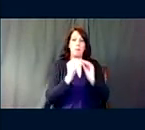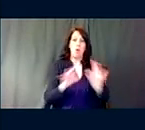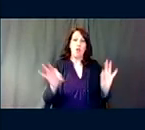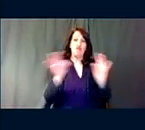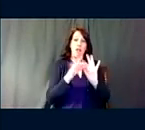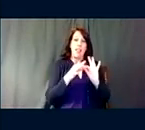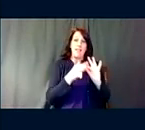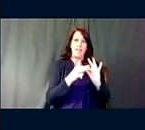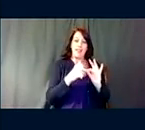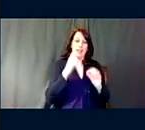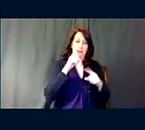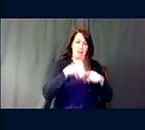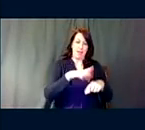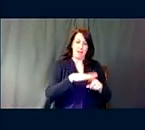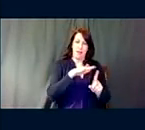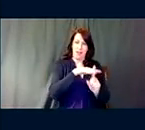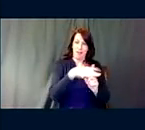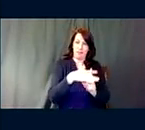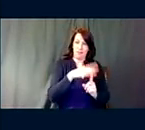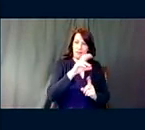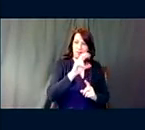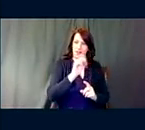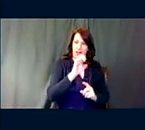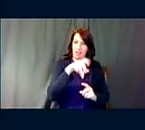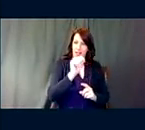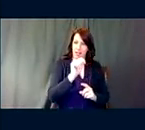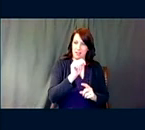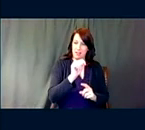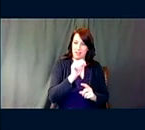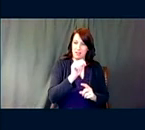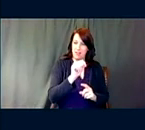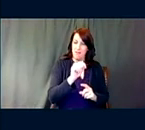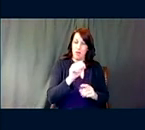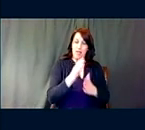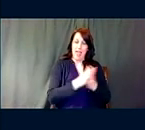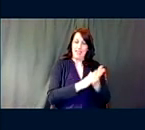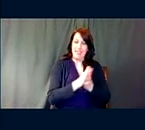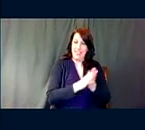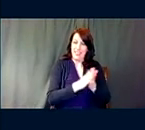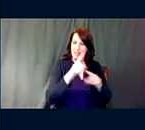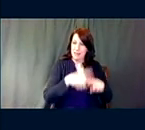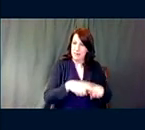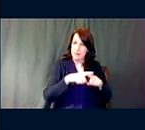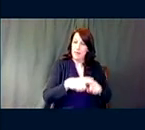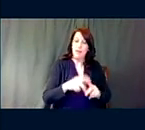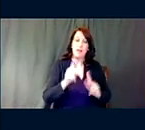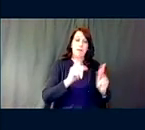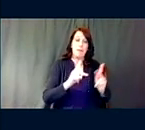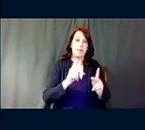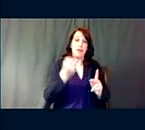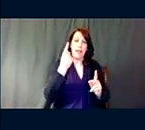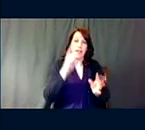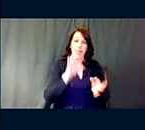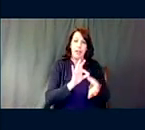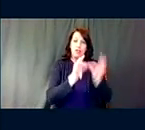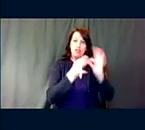IMMUNIZATIONS, IT MAKES SENSE. I THINK IT'S POSSIBLE THAT INCENTIVES, THAT PEOPLE